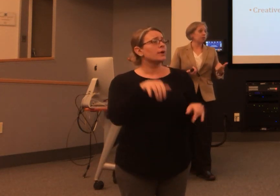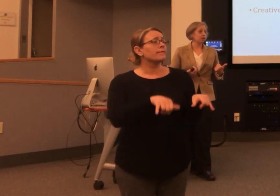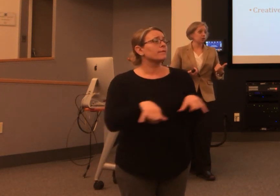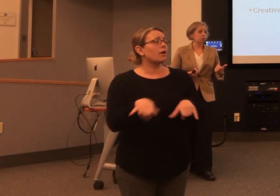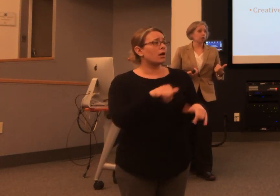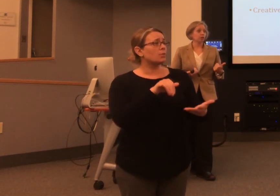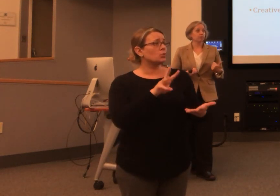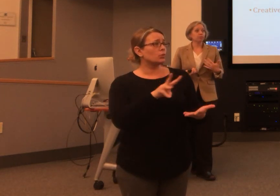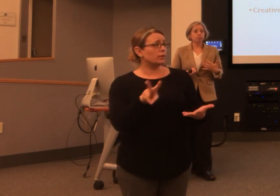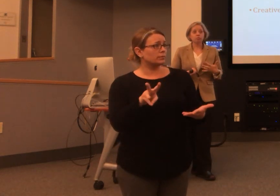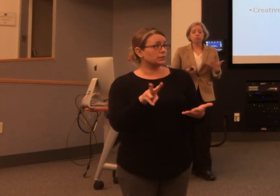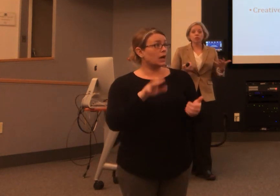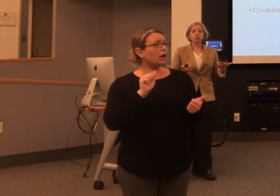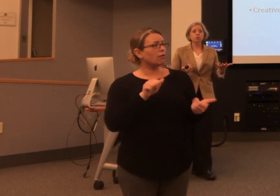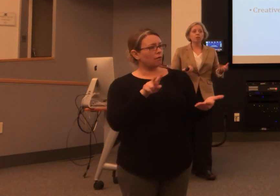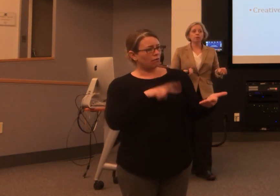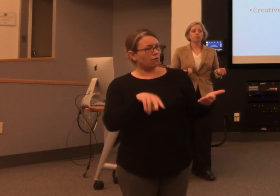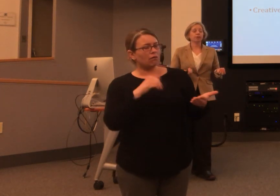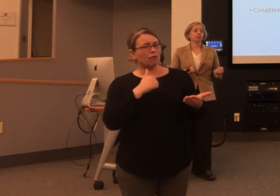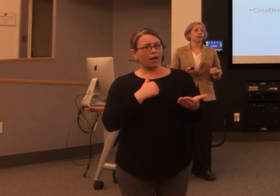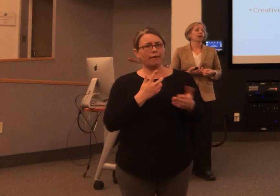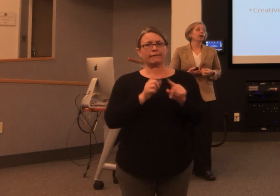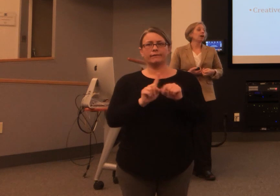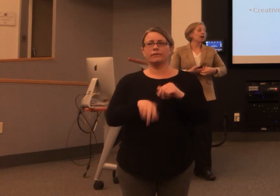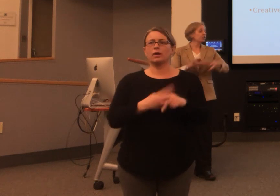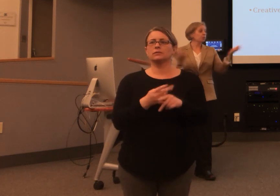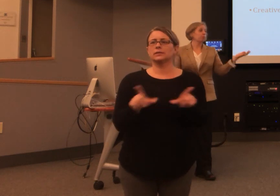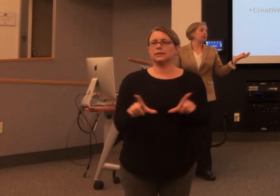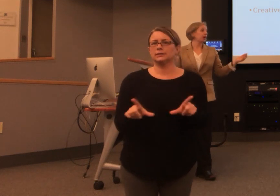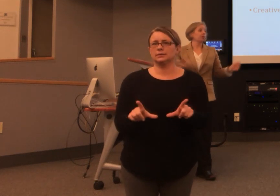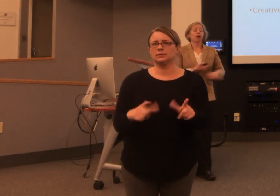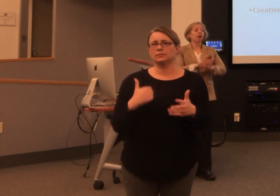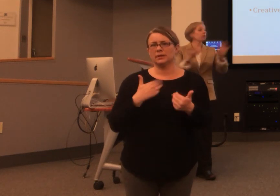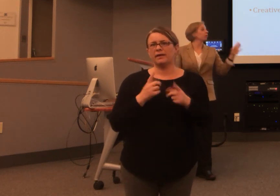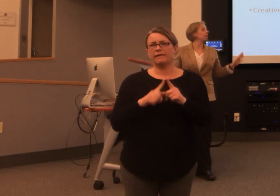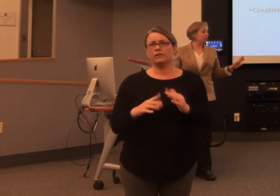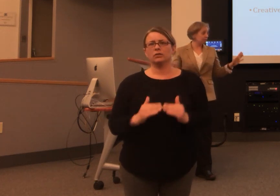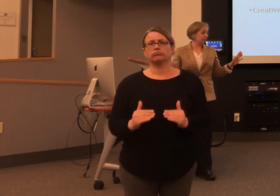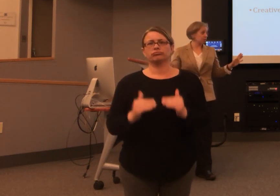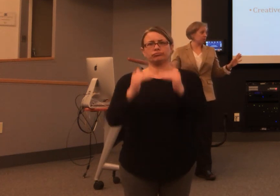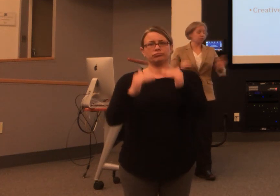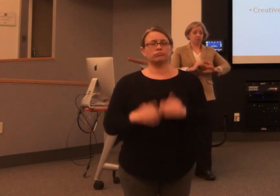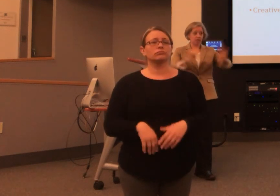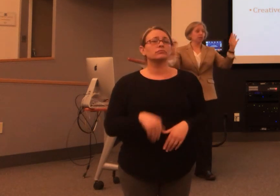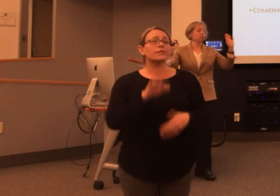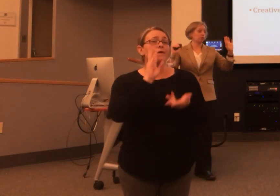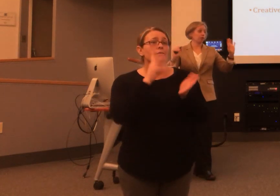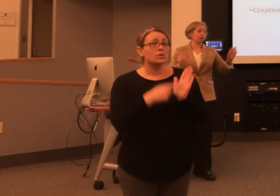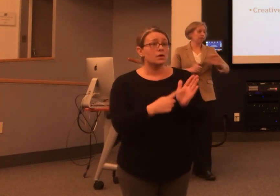to apply to your work. So some people might say, I just wanna put it out there. I don't know what anybody does with it. Take it and run with it.